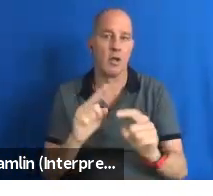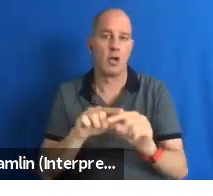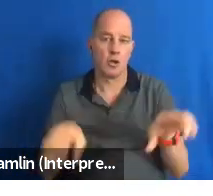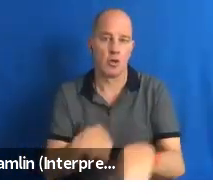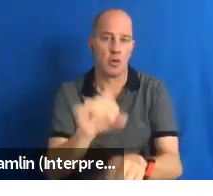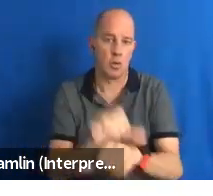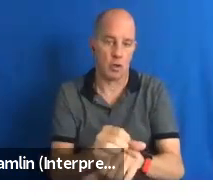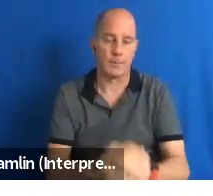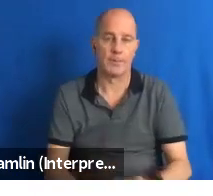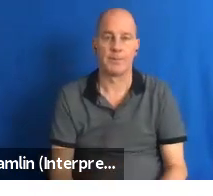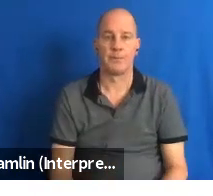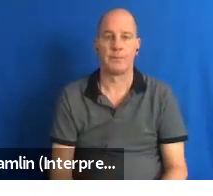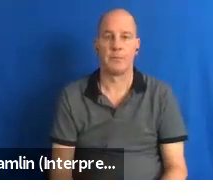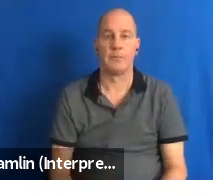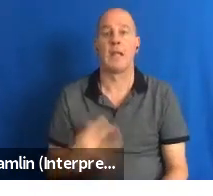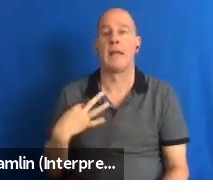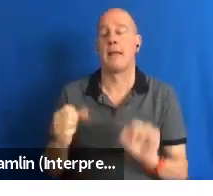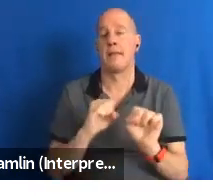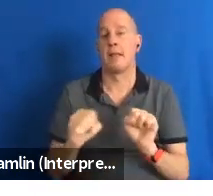But essentially the eligible applicant for public